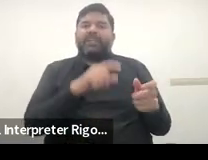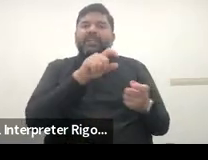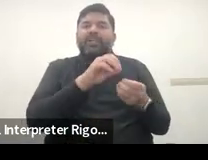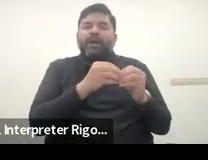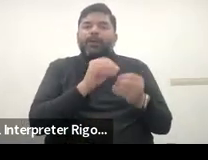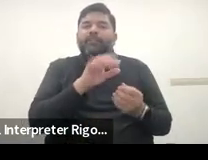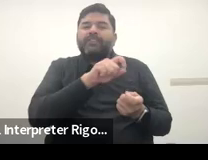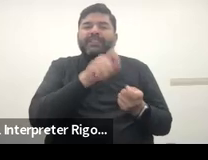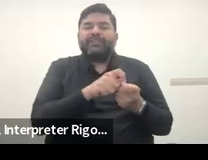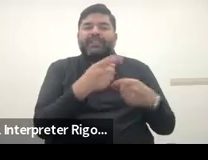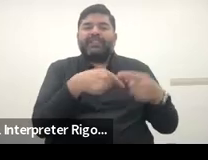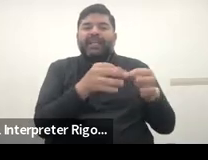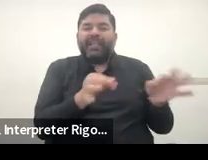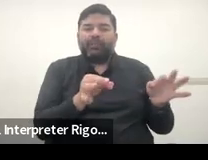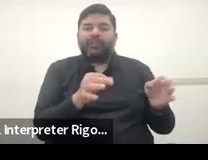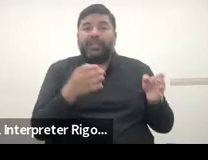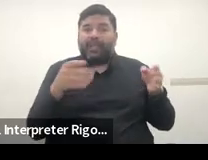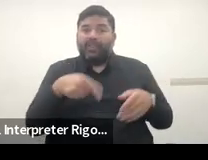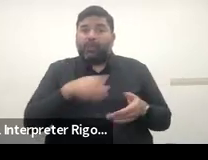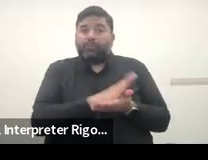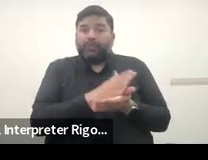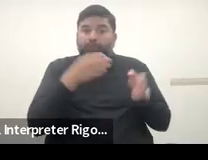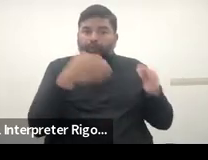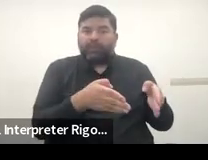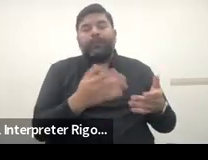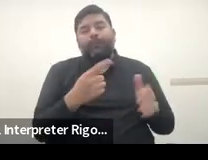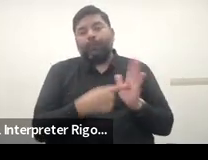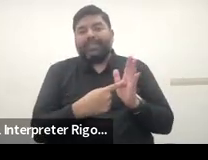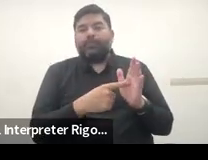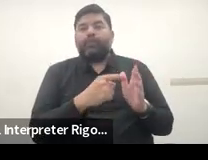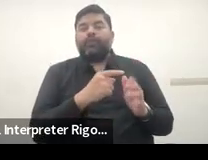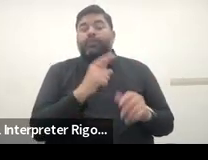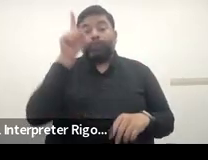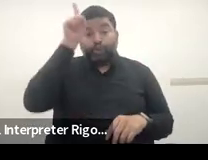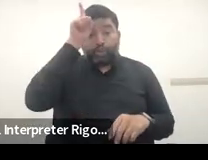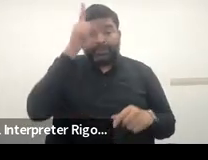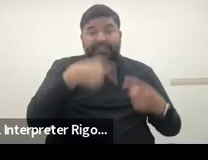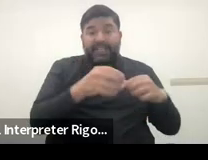papers tend to focus on, for example German Sign Language or Indian Sign Language. There's also a